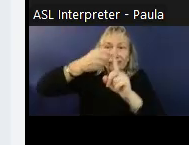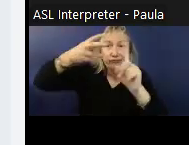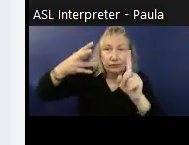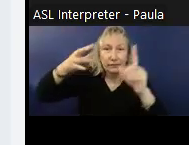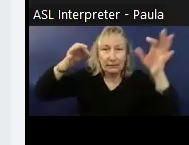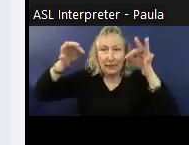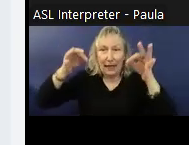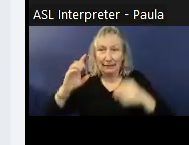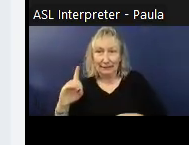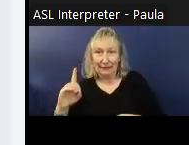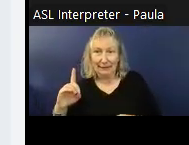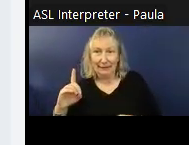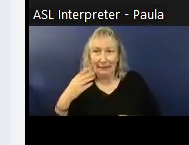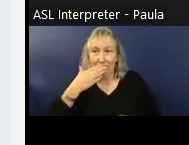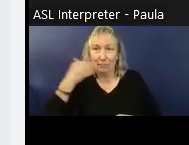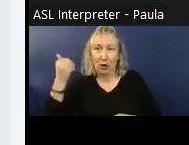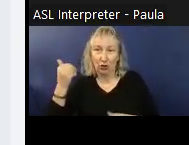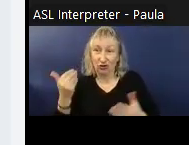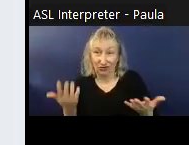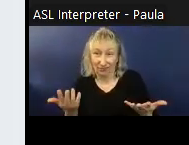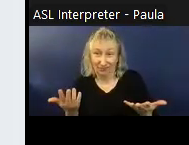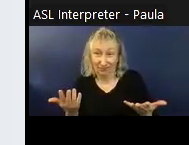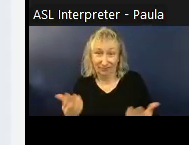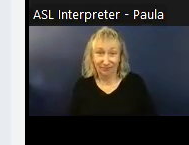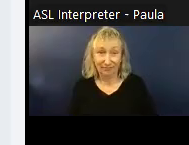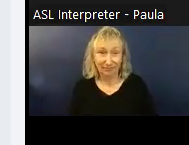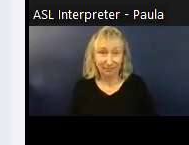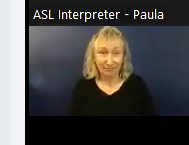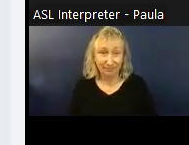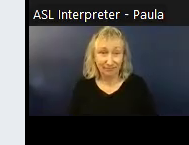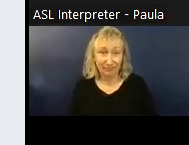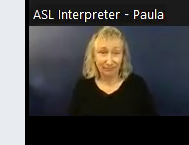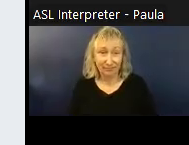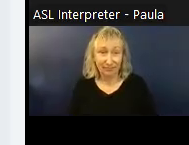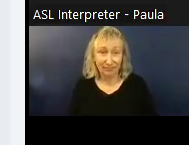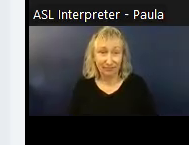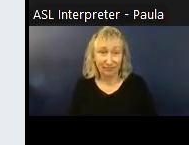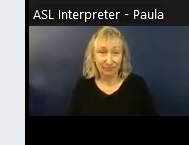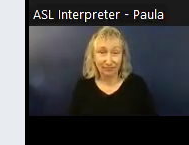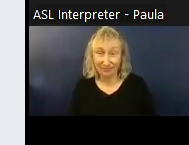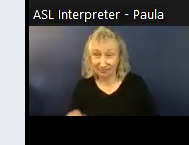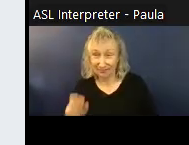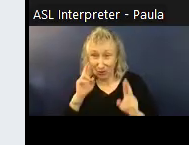It gives more explanatory information for application. Does that help it?